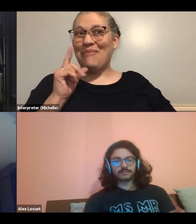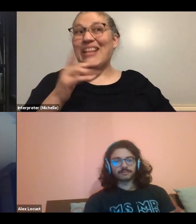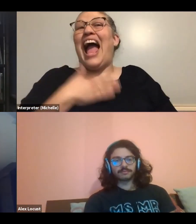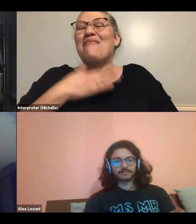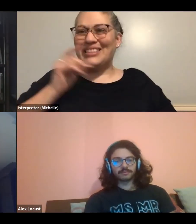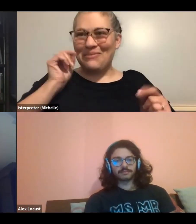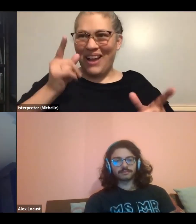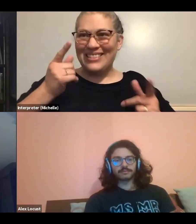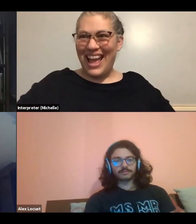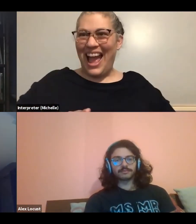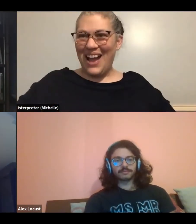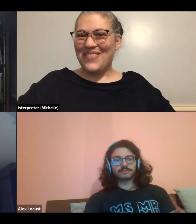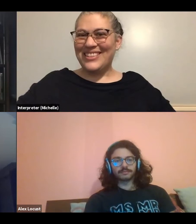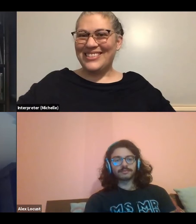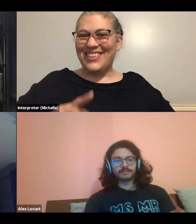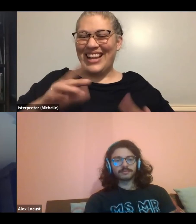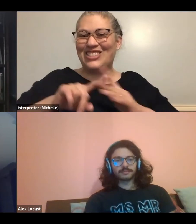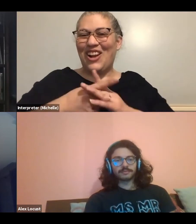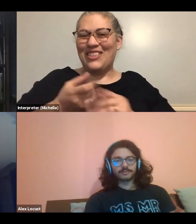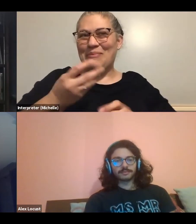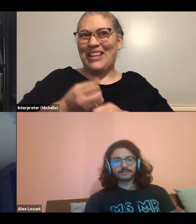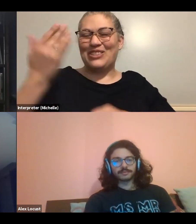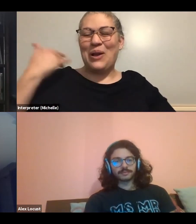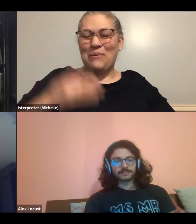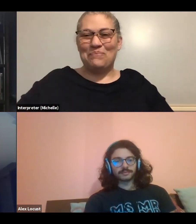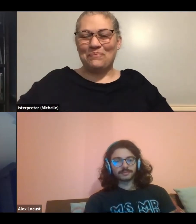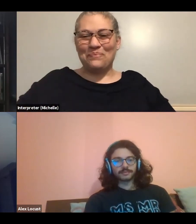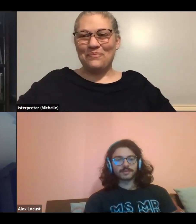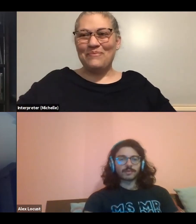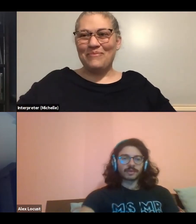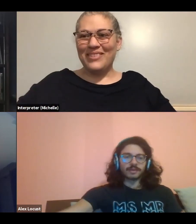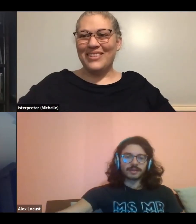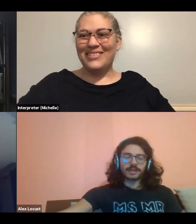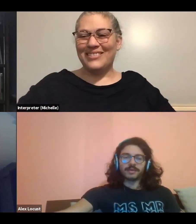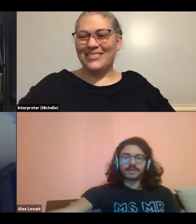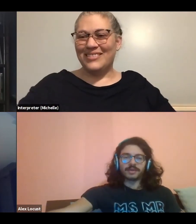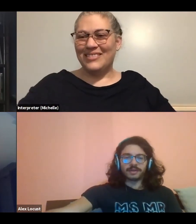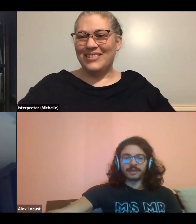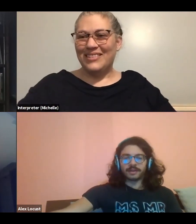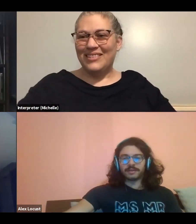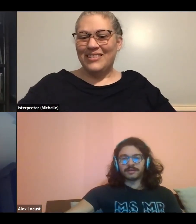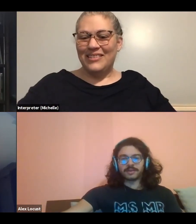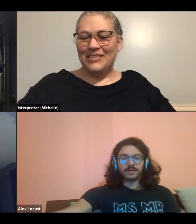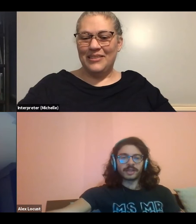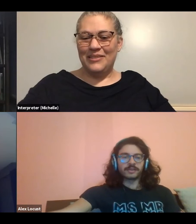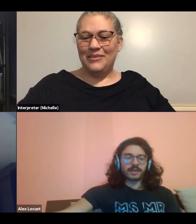Alex Locust: I would totally echo that Matthew the. Alex Locust: opportunity to be in.